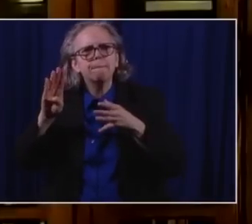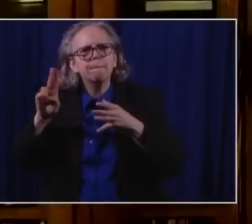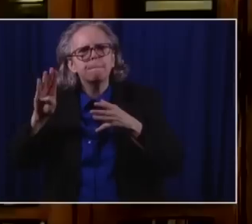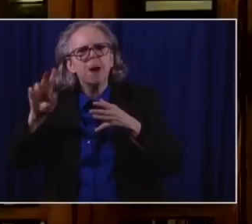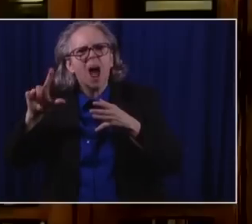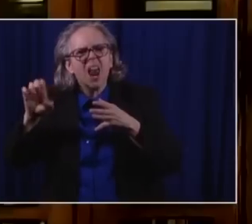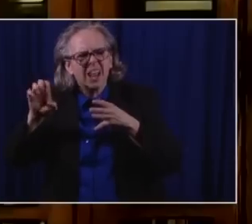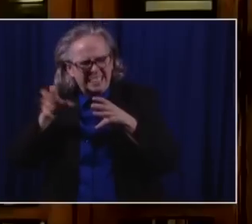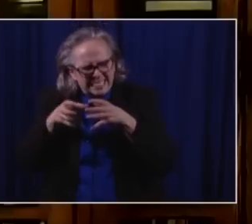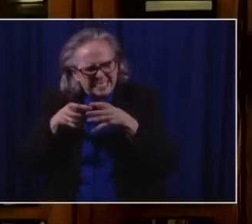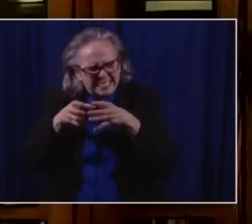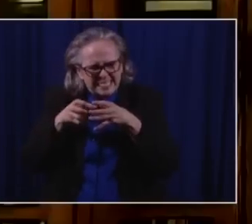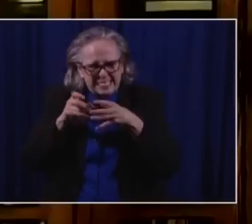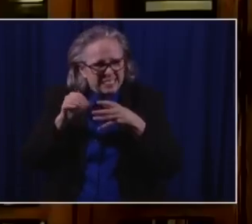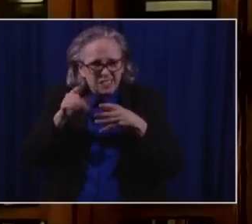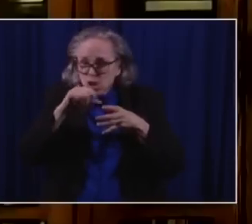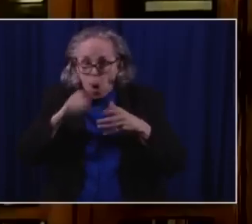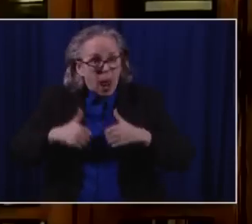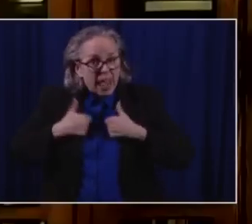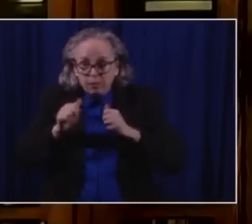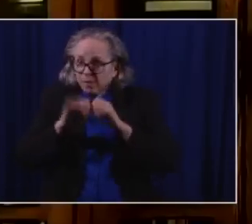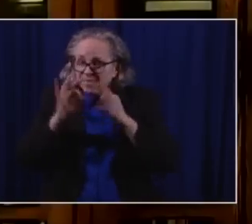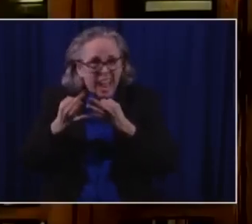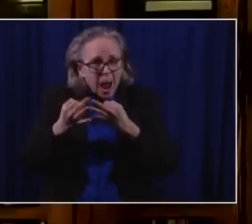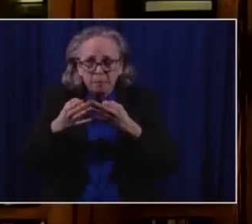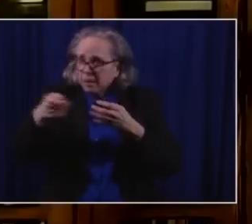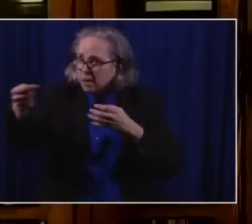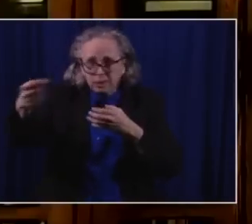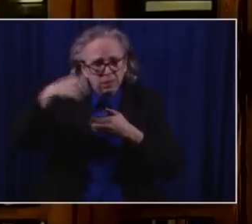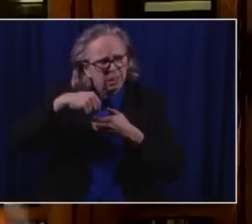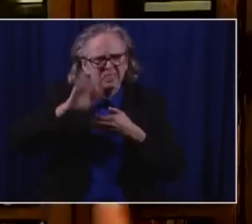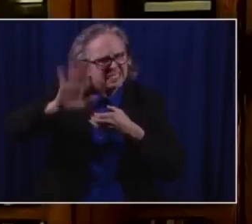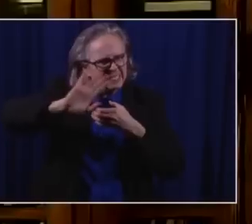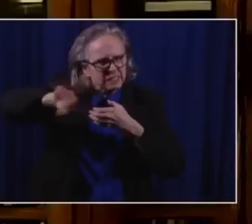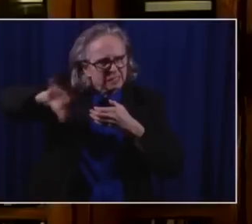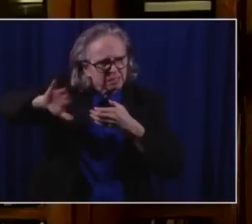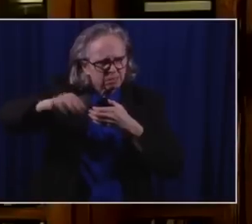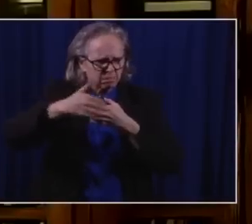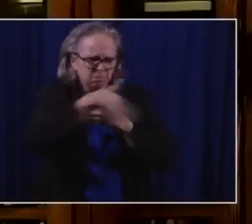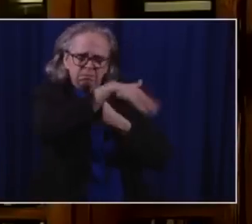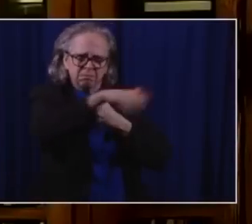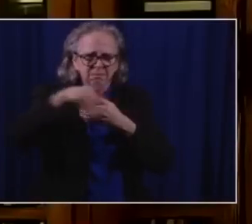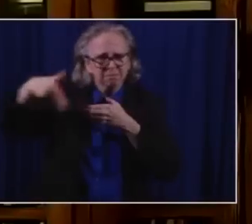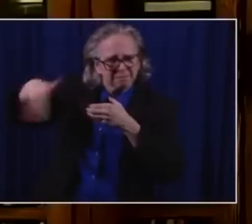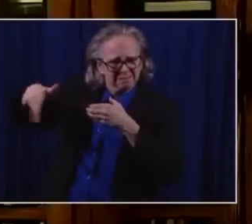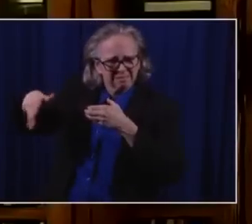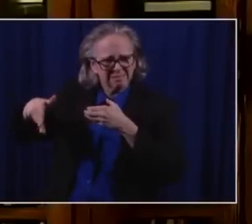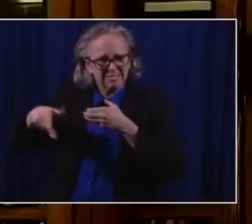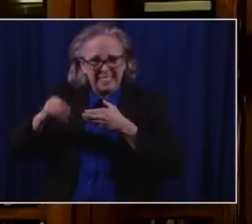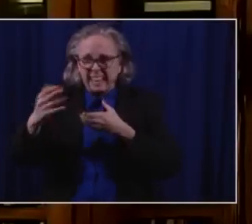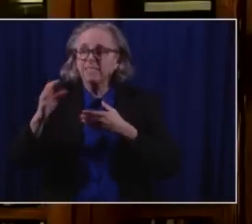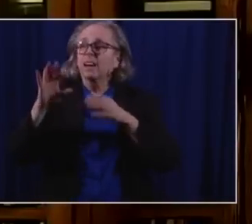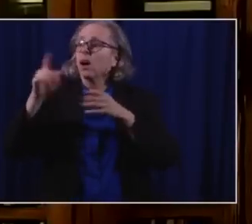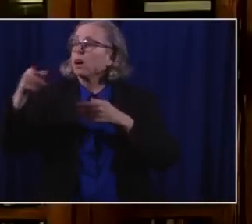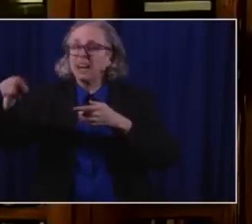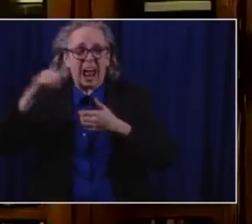within your bow. People that have been safe if if you have family coming Quarantining